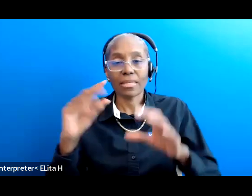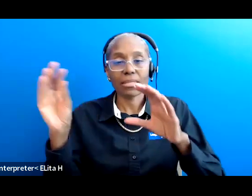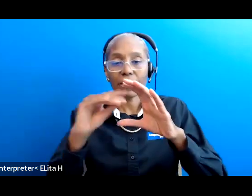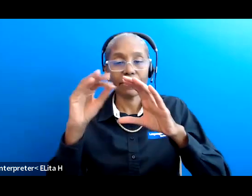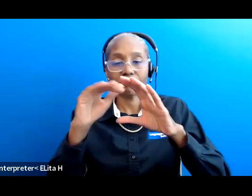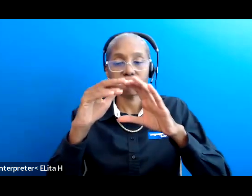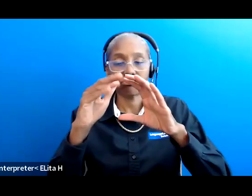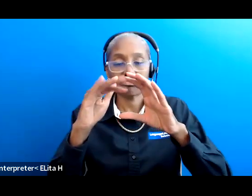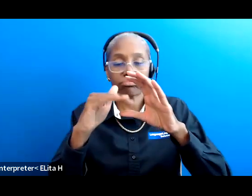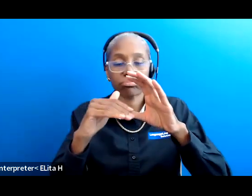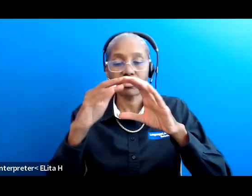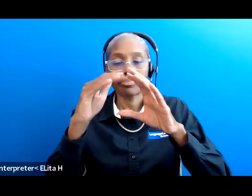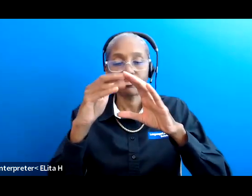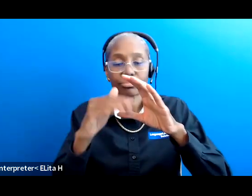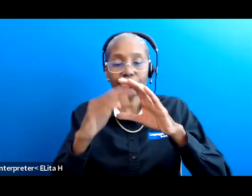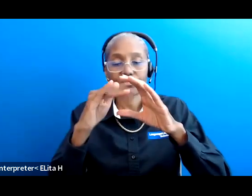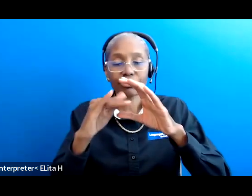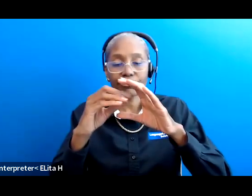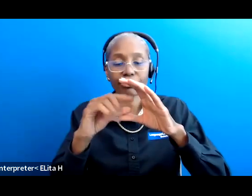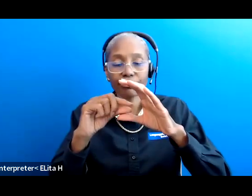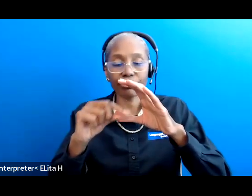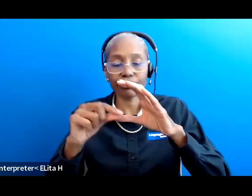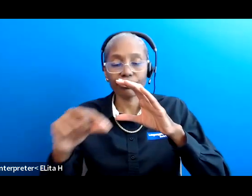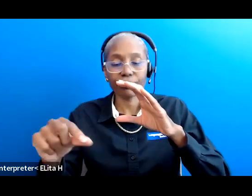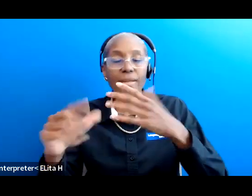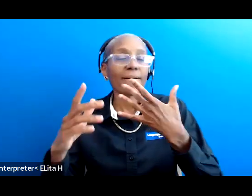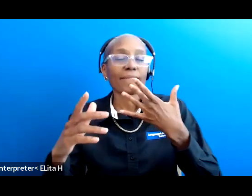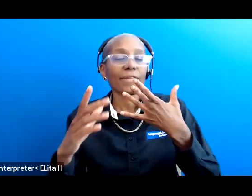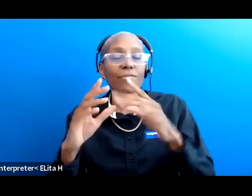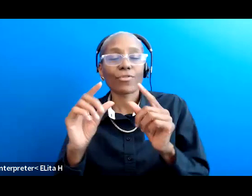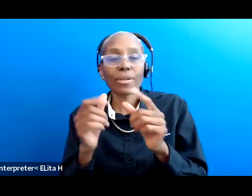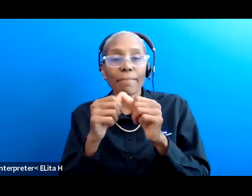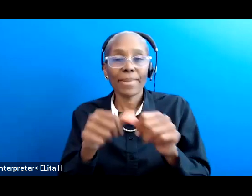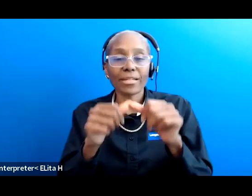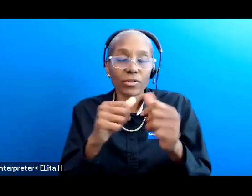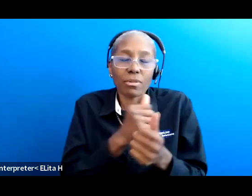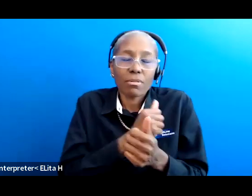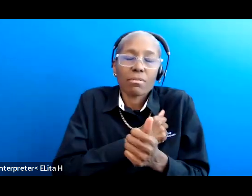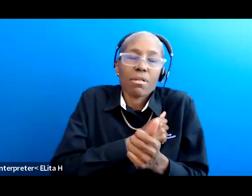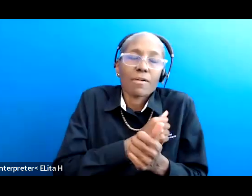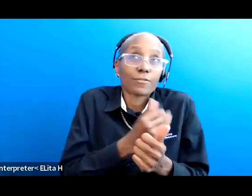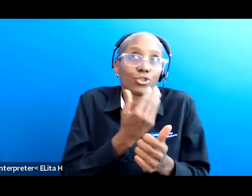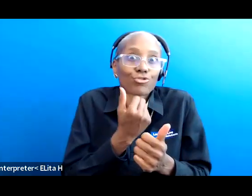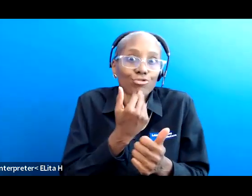Bacteria loves to grow in sugar. It's the favorite thing they love to grow in. So if you're drinking a lot of sugary sodas.